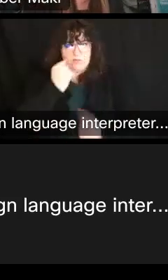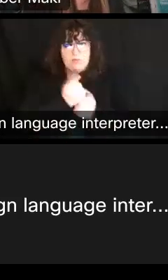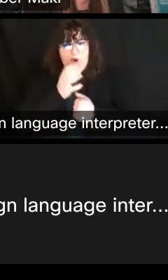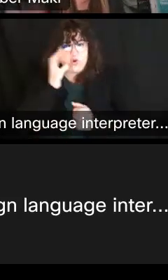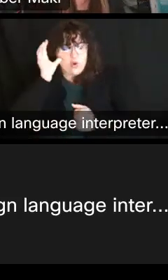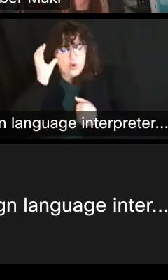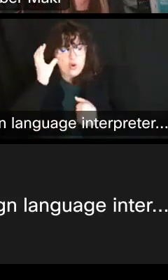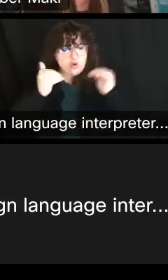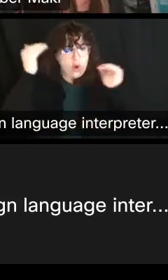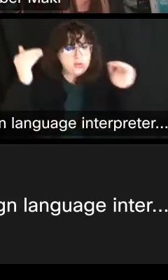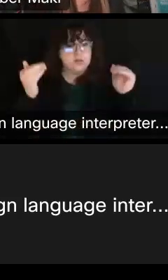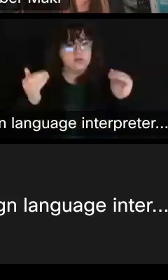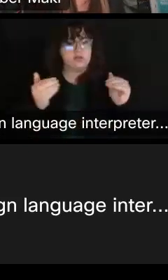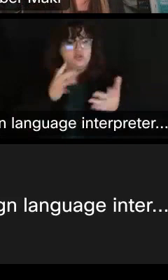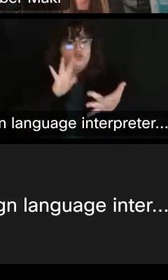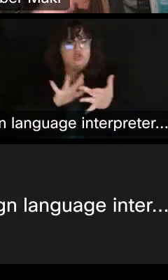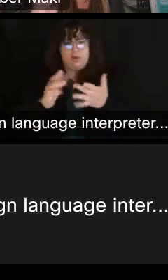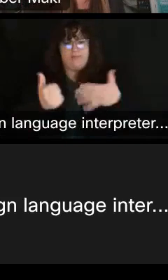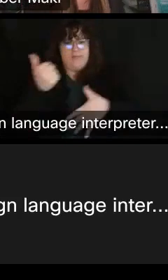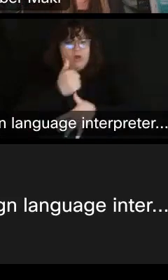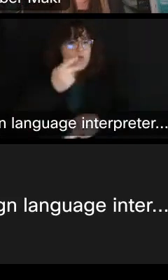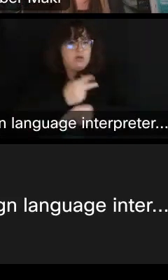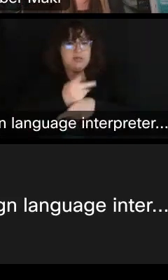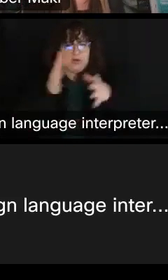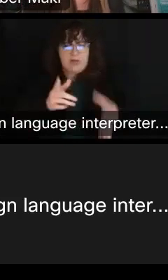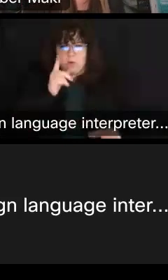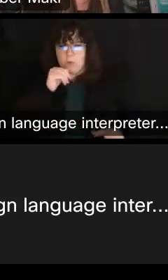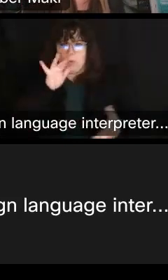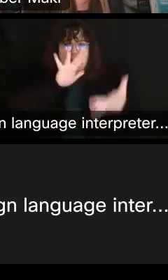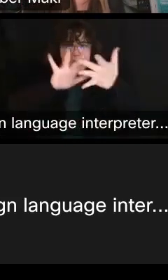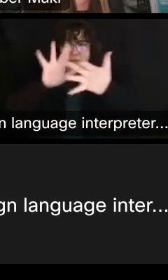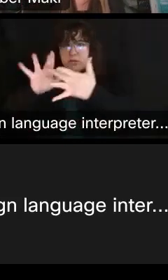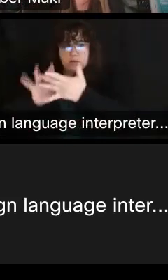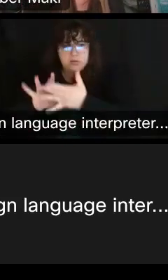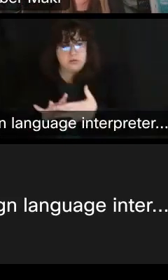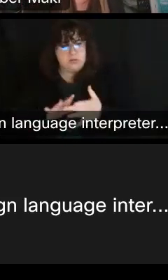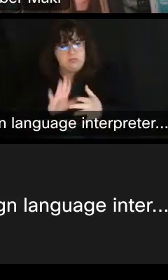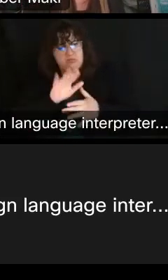with whoever their primary caregivers are. Has there been any calls to 911? Because sometimes